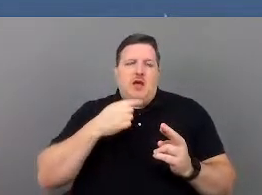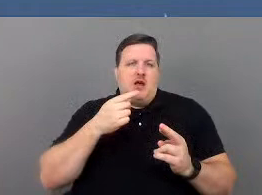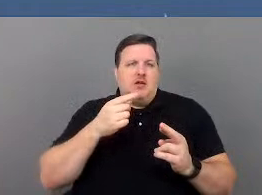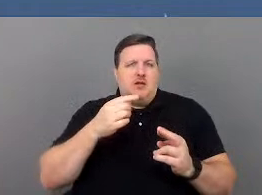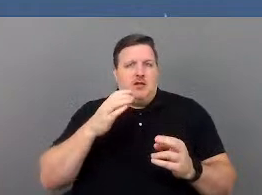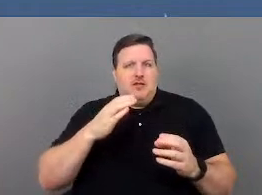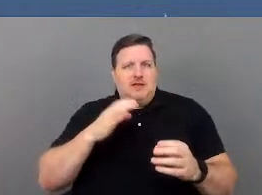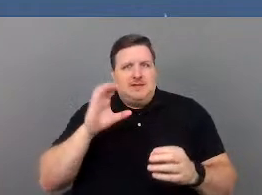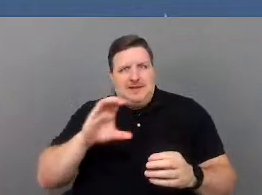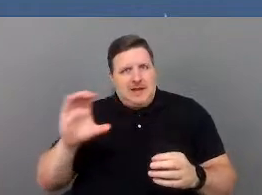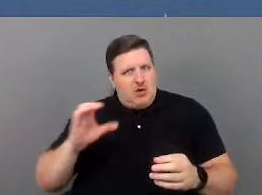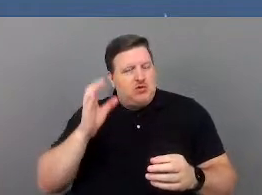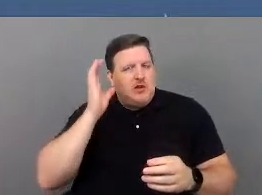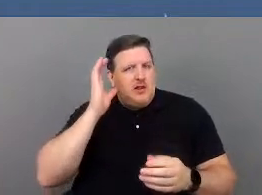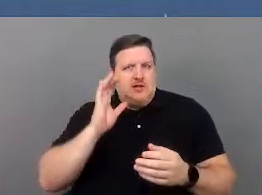WE NEED TO INVEST IN MORE PROACTIVE SOLUTIONS.